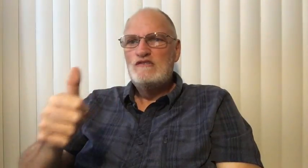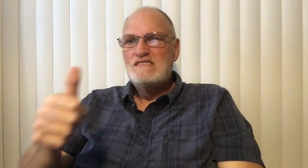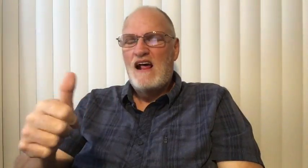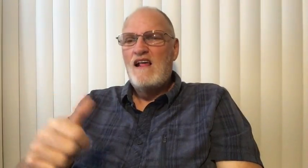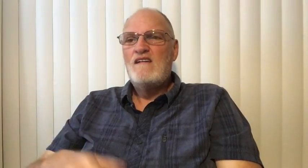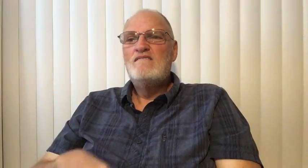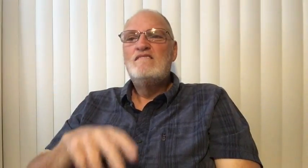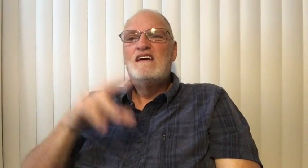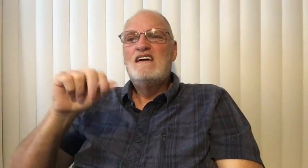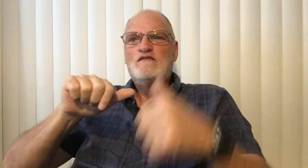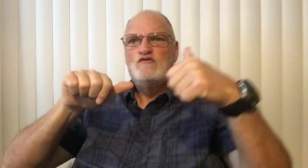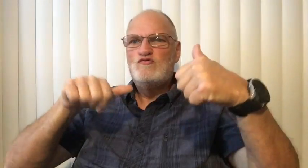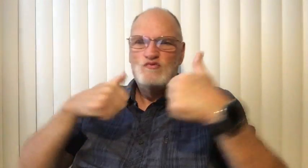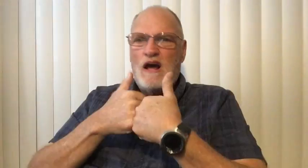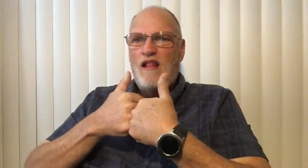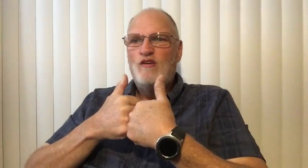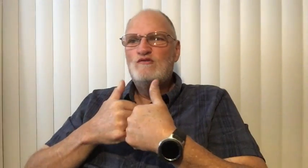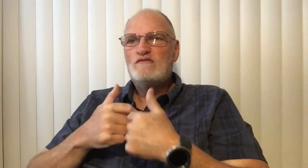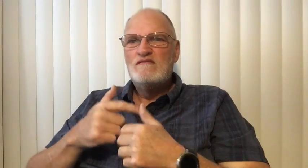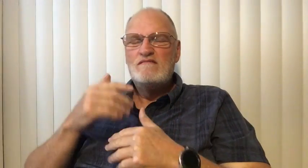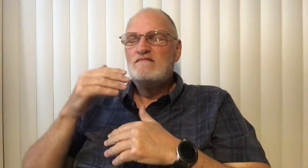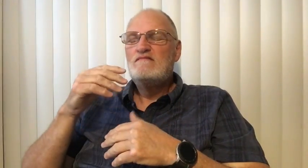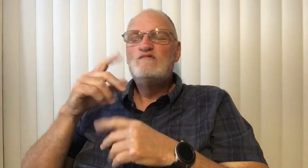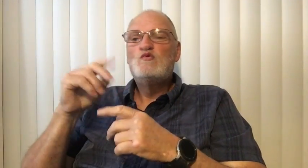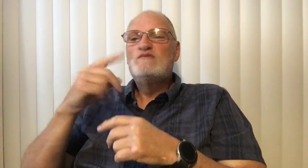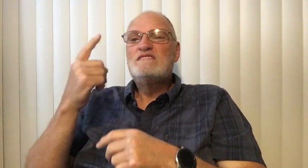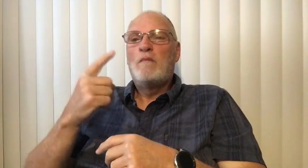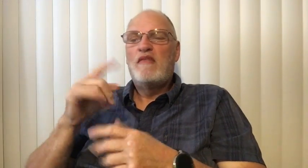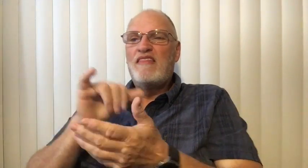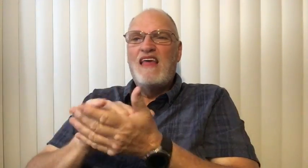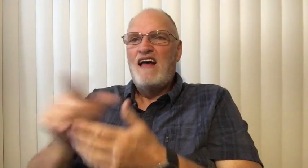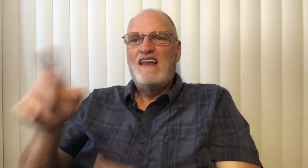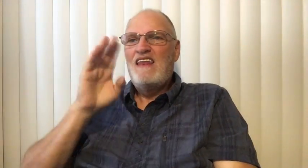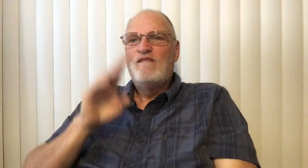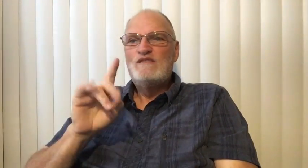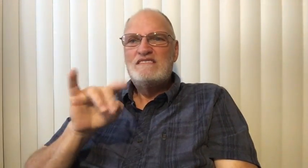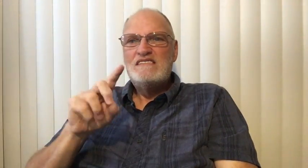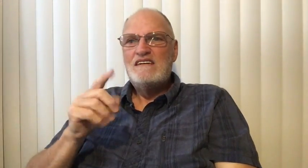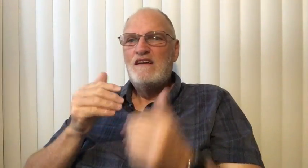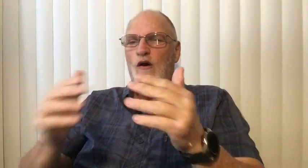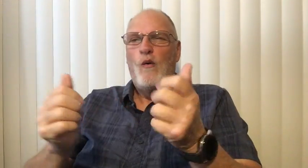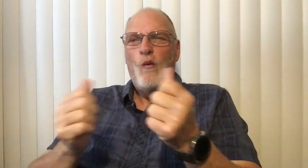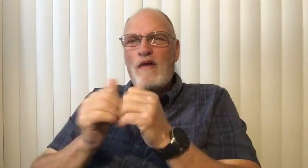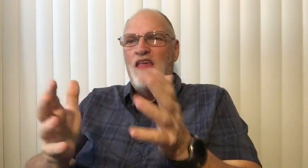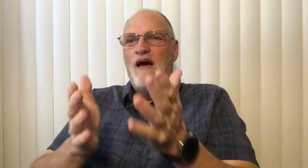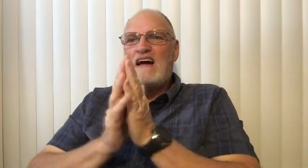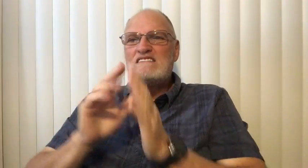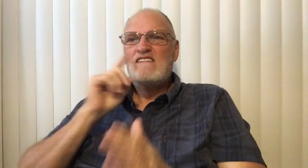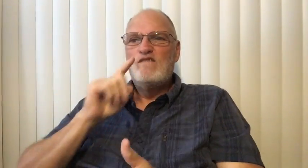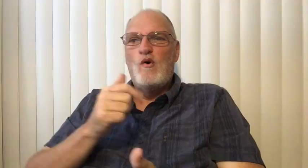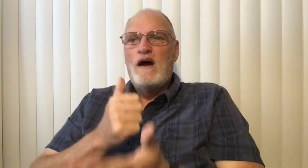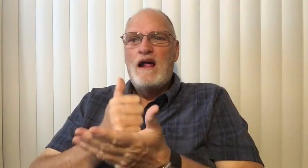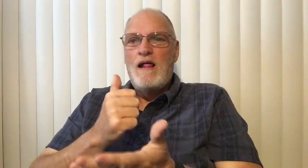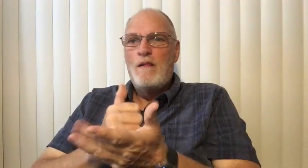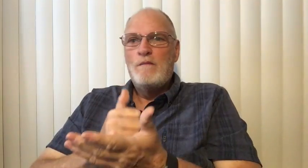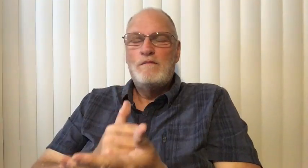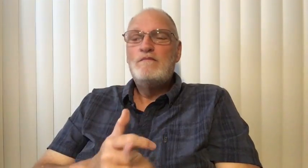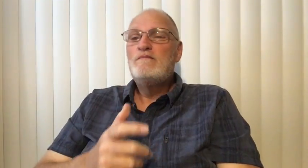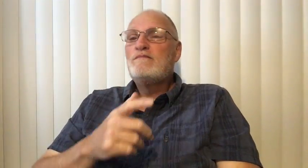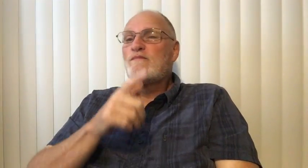herself. She is consistently challenging herself and always doing something new without asking for any assistance.